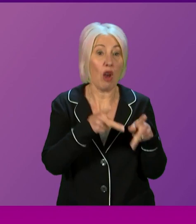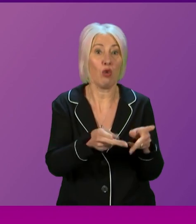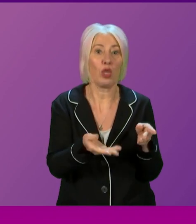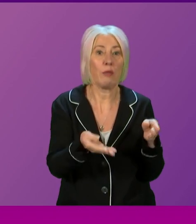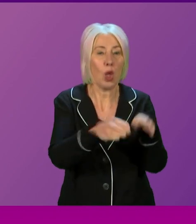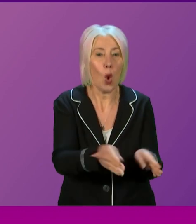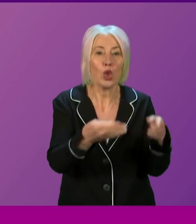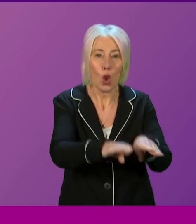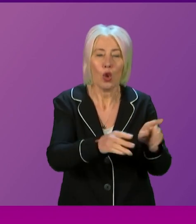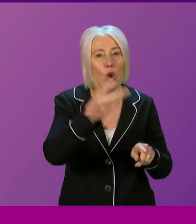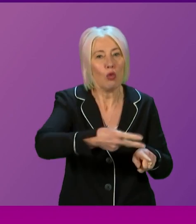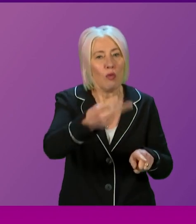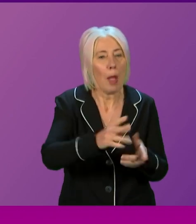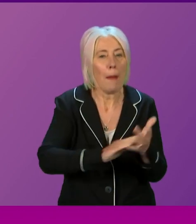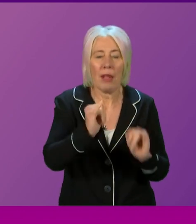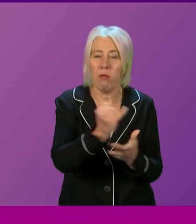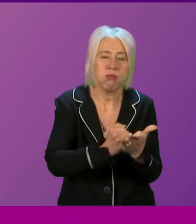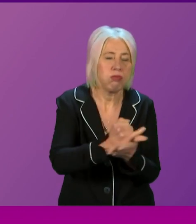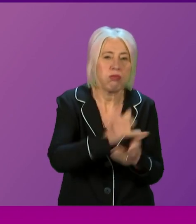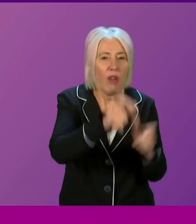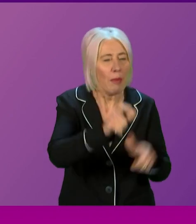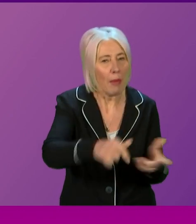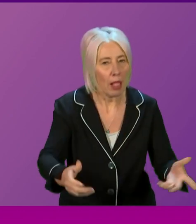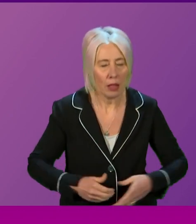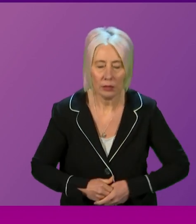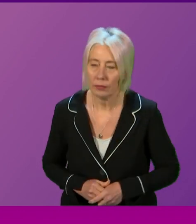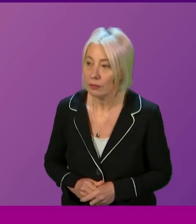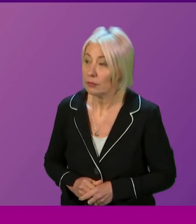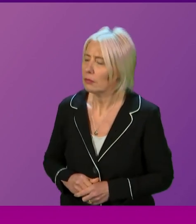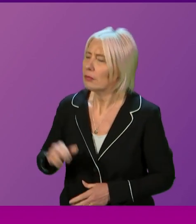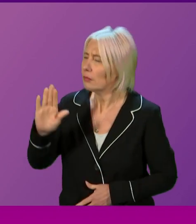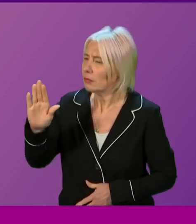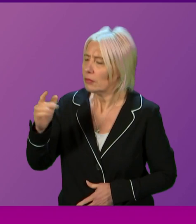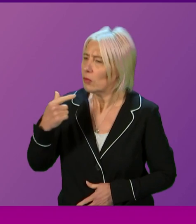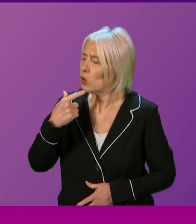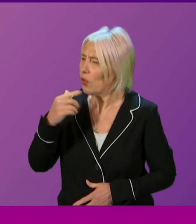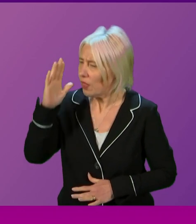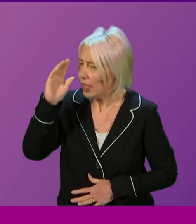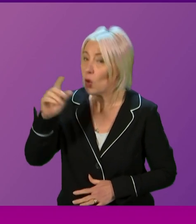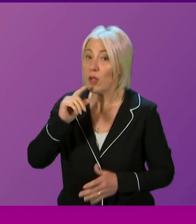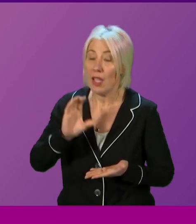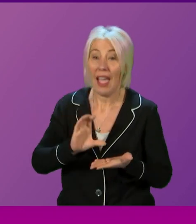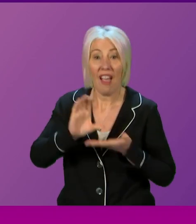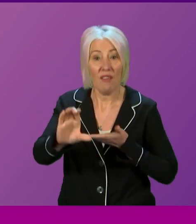I assume that the member is not suggesting that the investments in temporary repairs